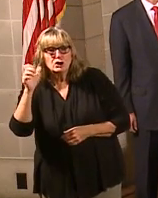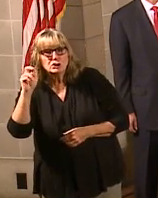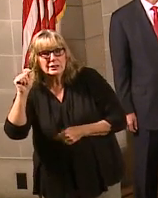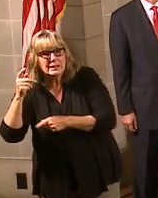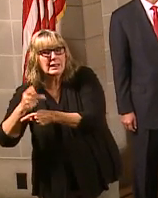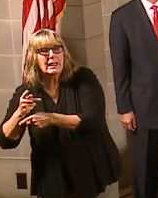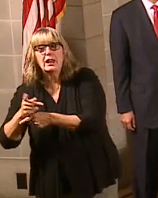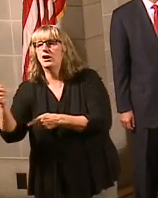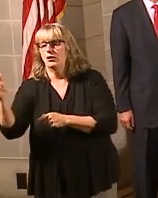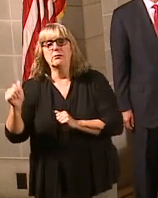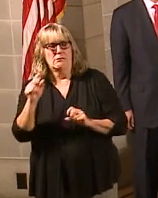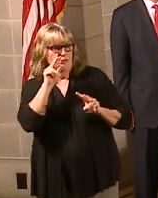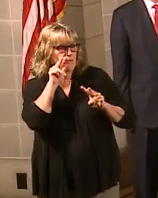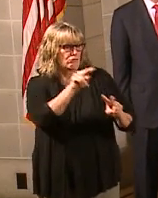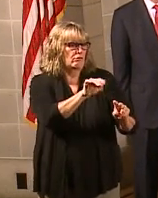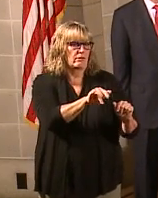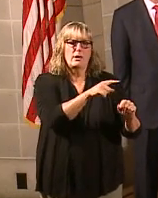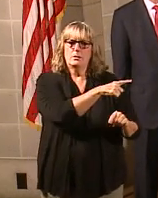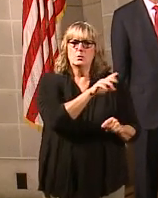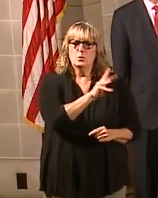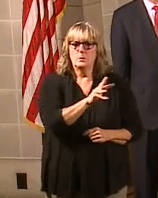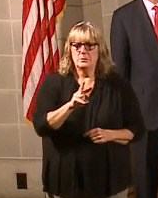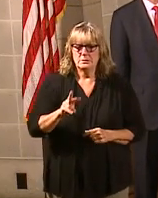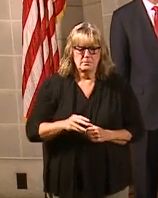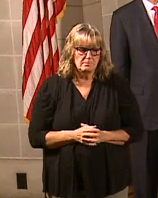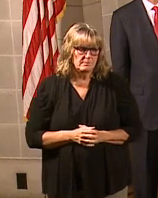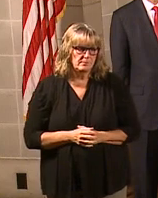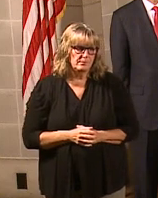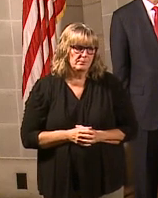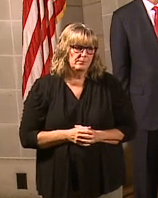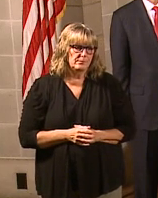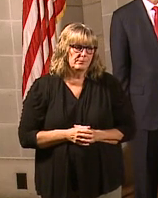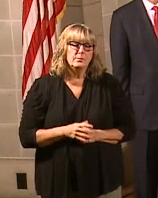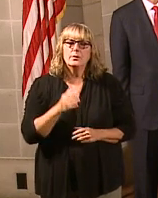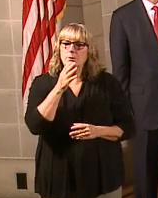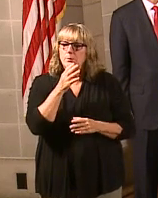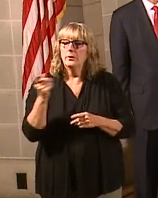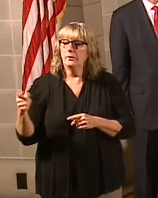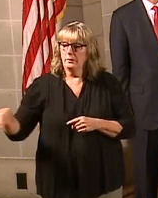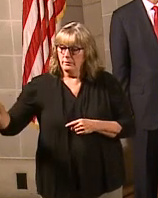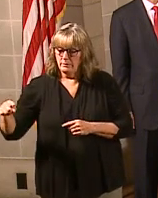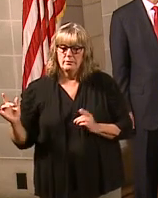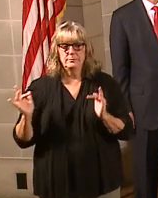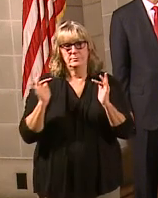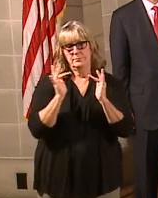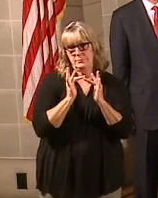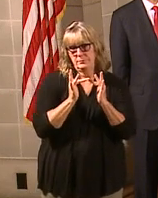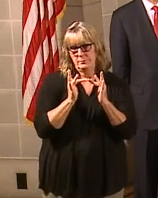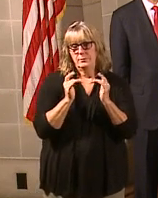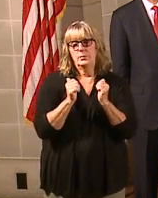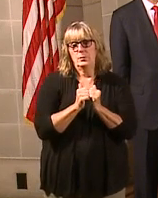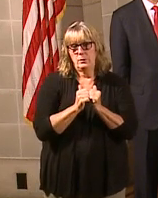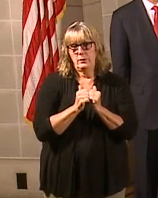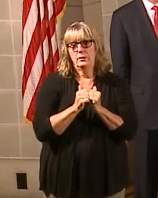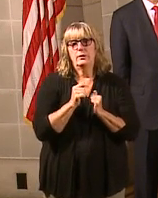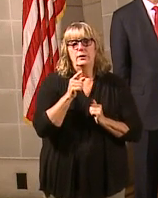YOUR PROVIDER OR IF YOU ARE IN AN EMERGENCY ROOM OR CARE CENTER